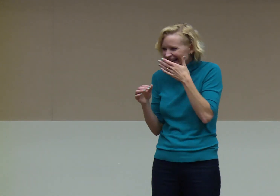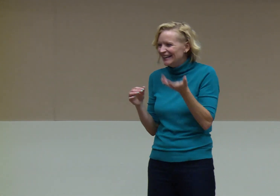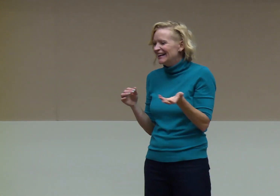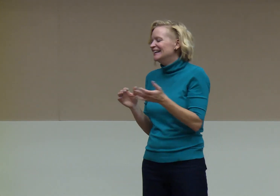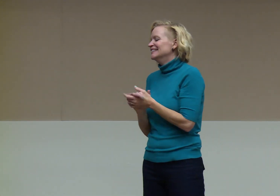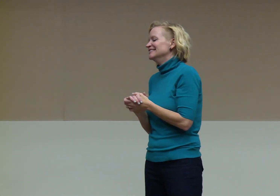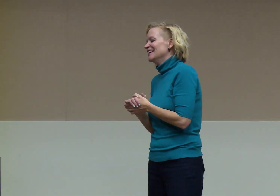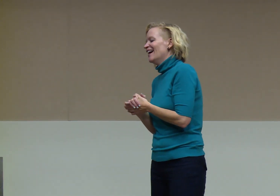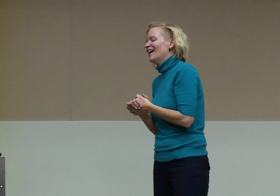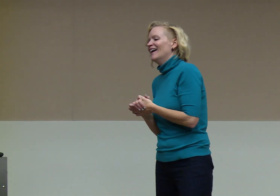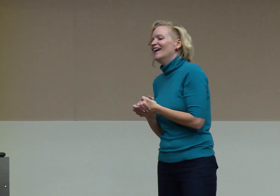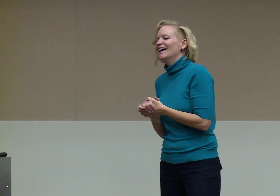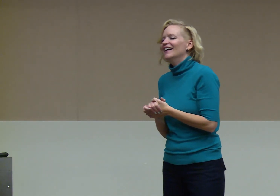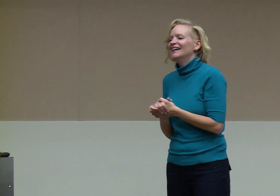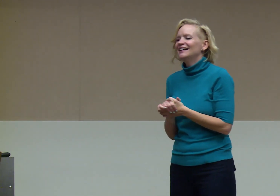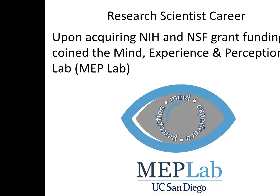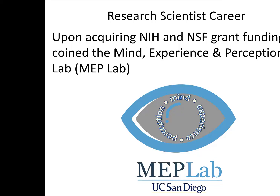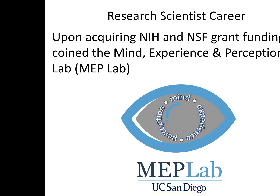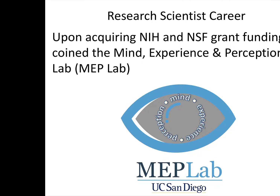It was the book they weren't too keen on.